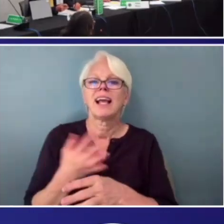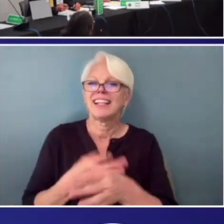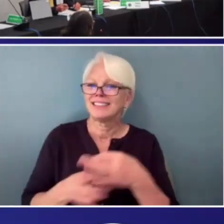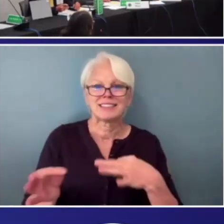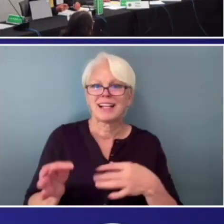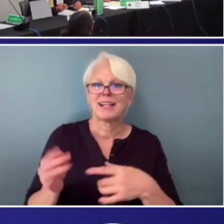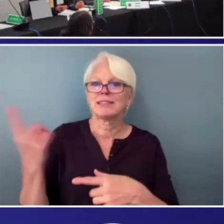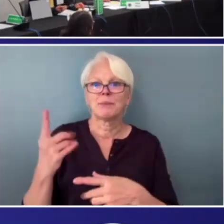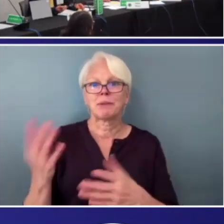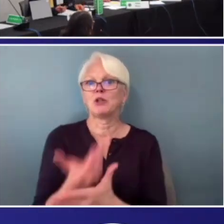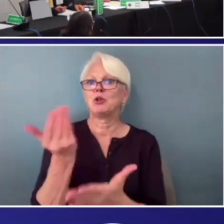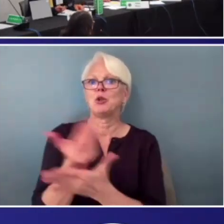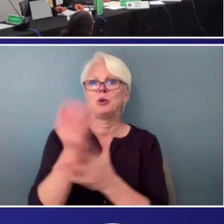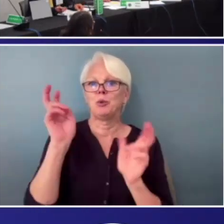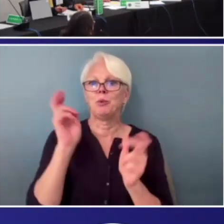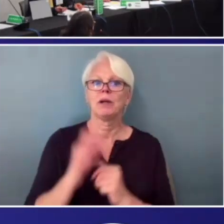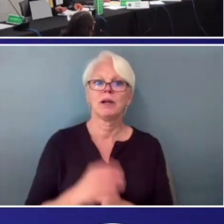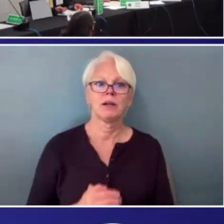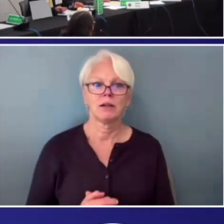Correct. Scott.